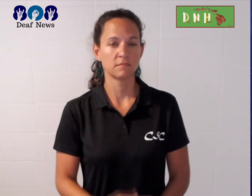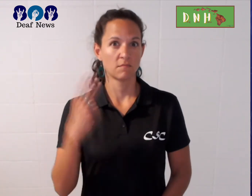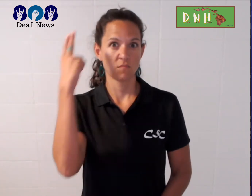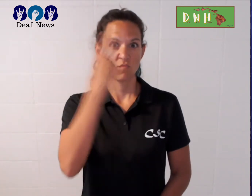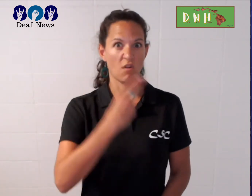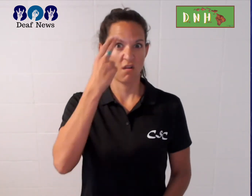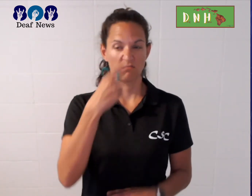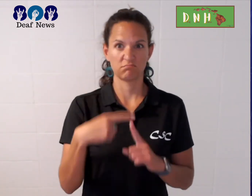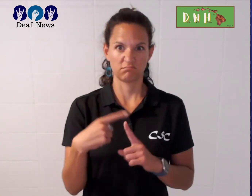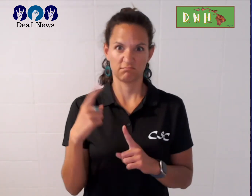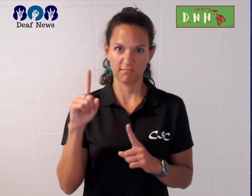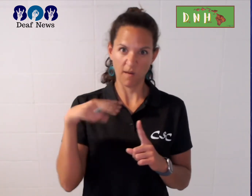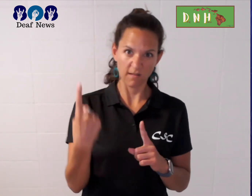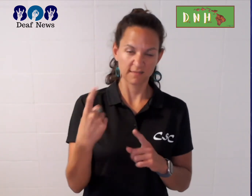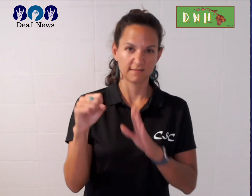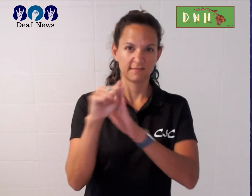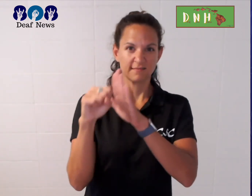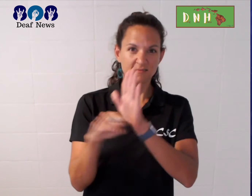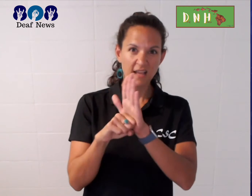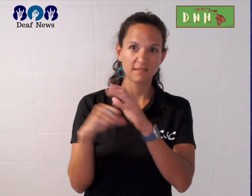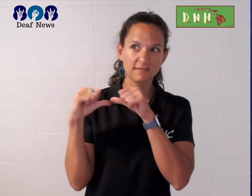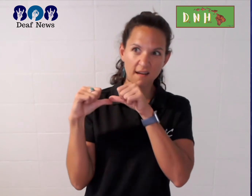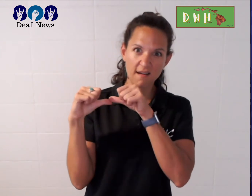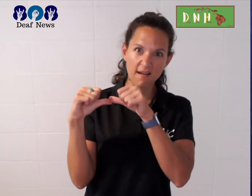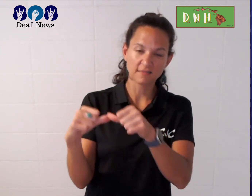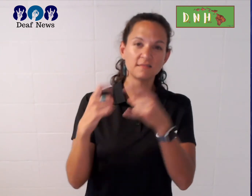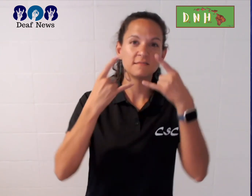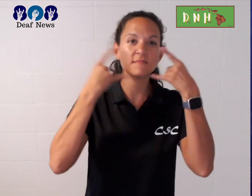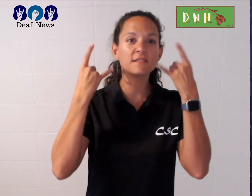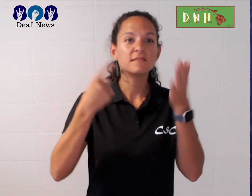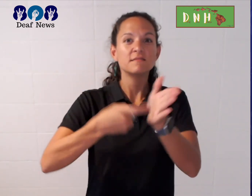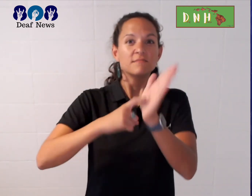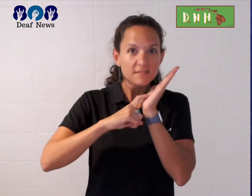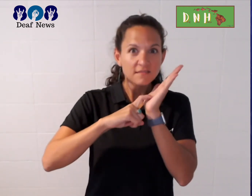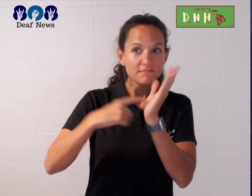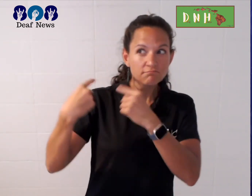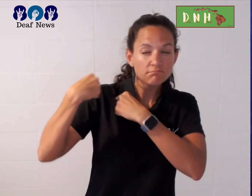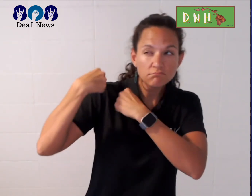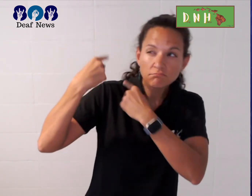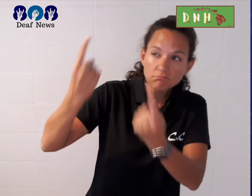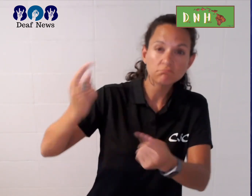Hawaii was the only state in the nation with an indoor mask mandate still in place.